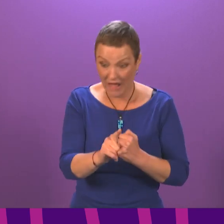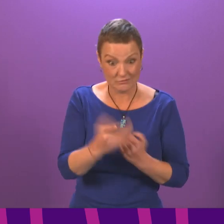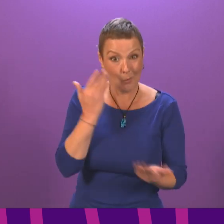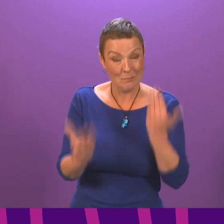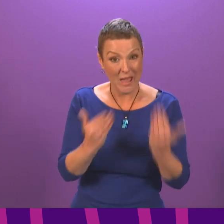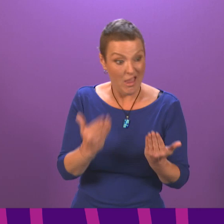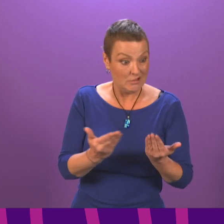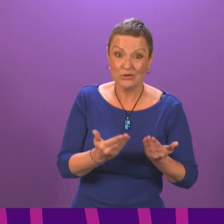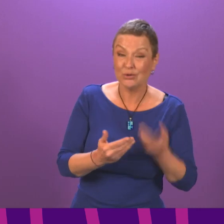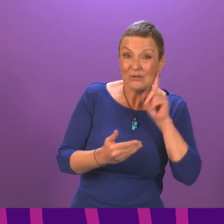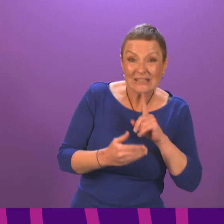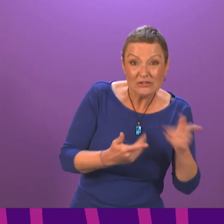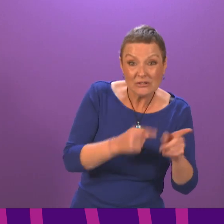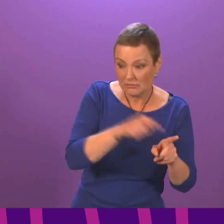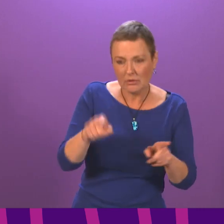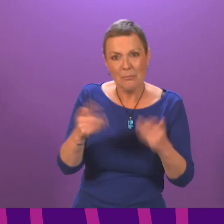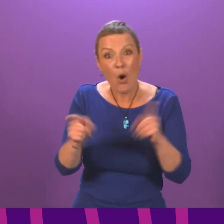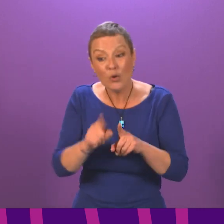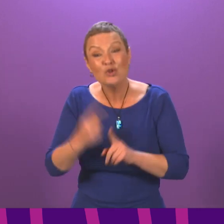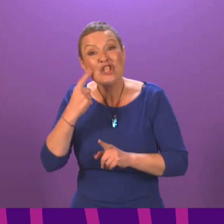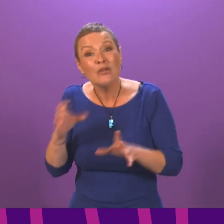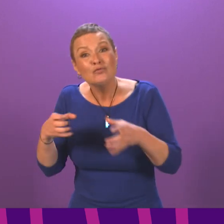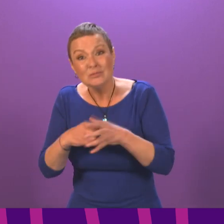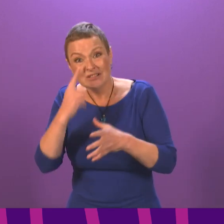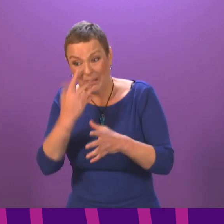groups, they rise to 30 times higher. Of course, it is more difficult for this group to take